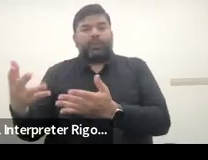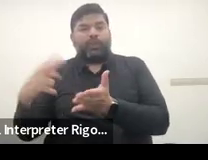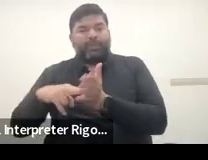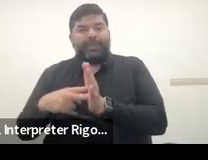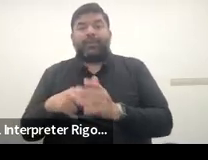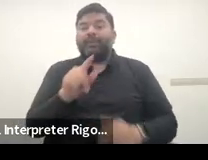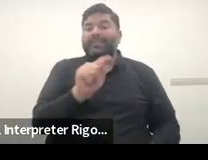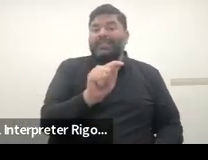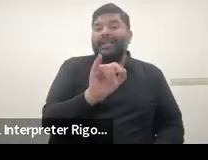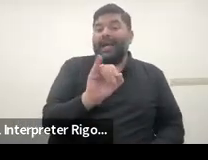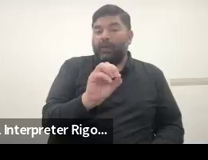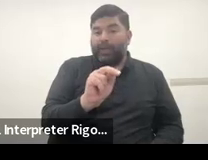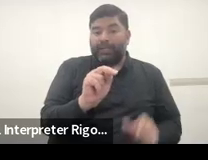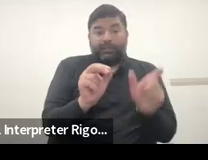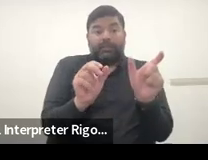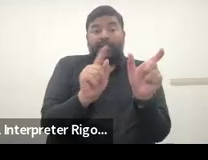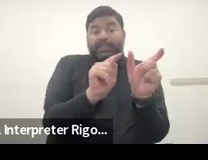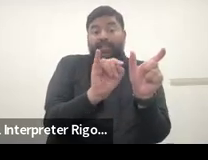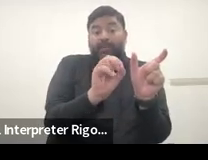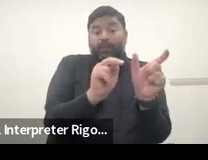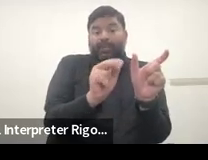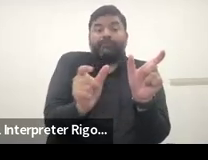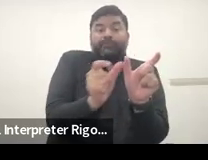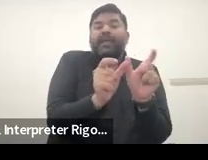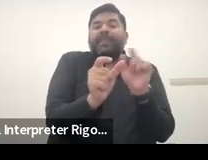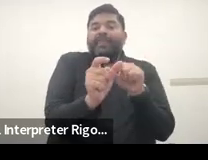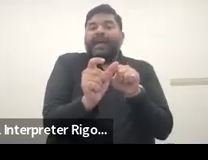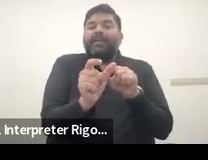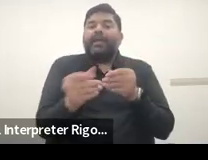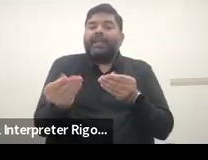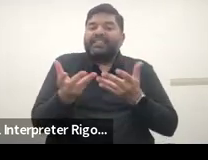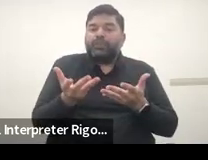mean related to a noun um There's those relationships that exist